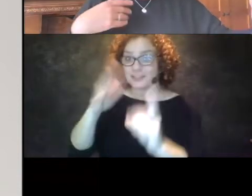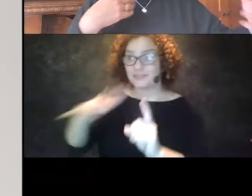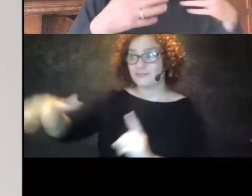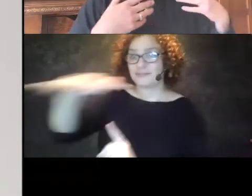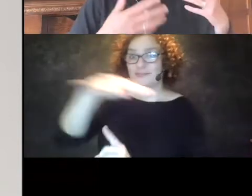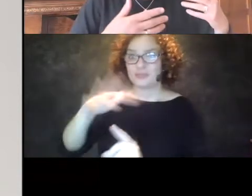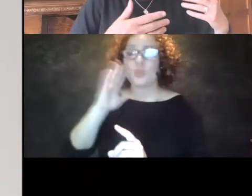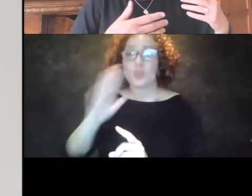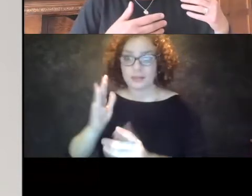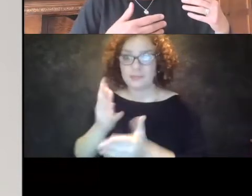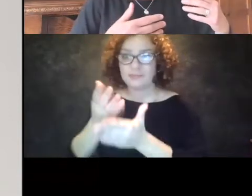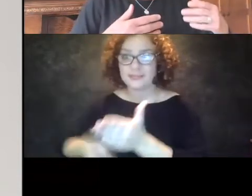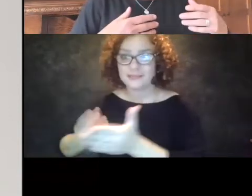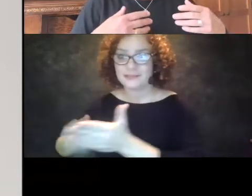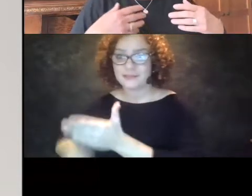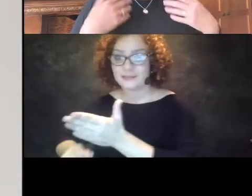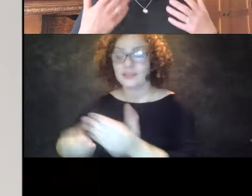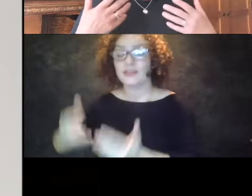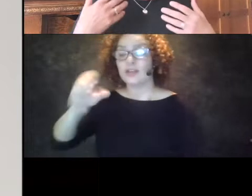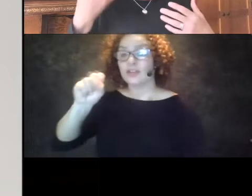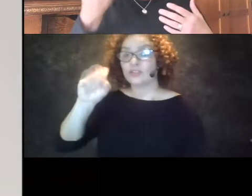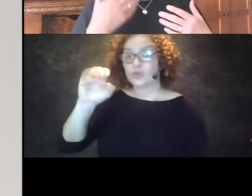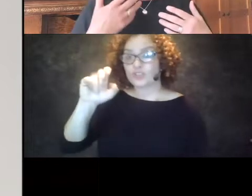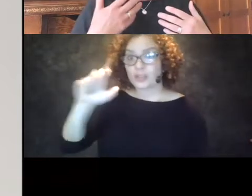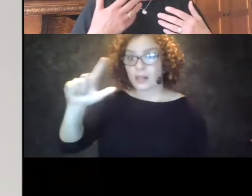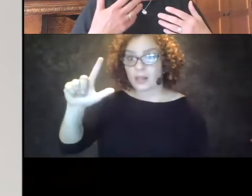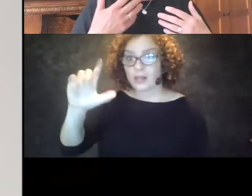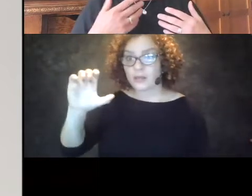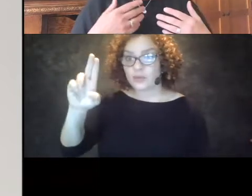social cues that other people are picking up through gestures or facial expressions,